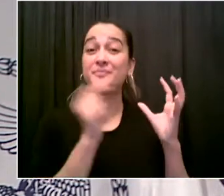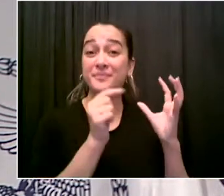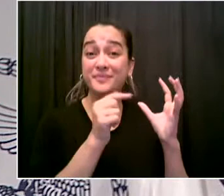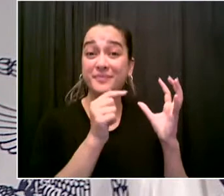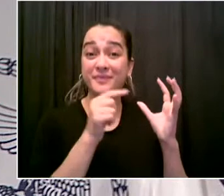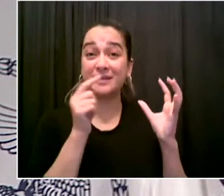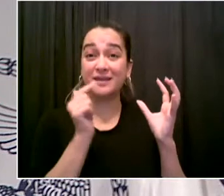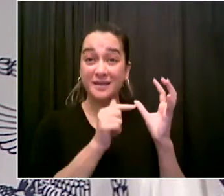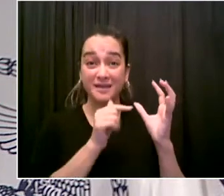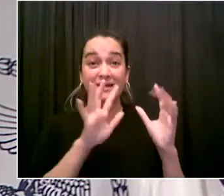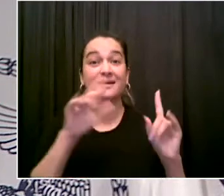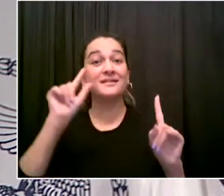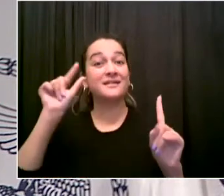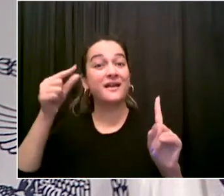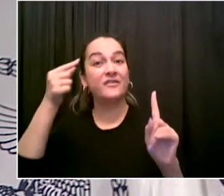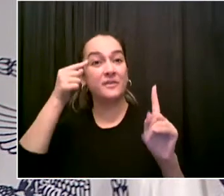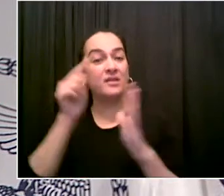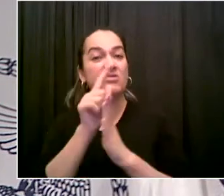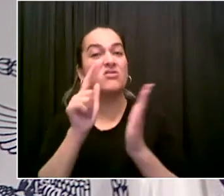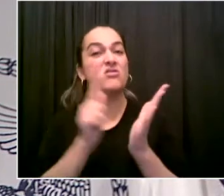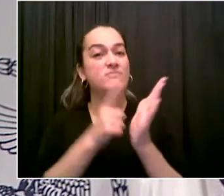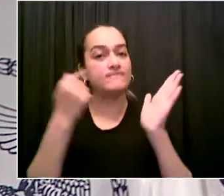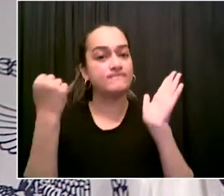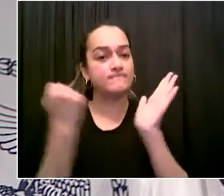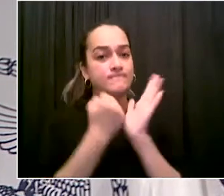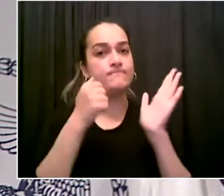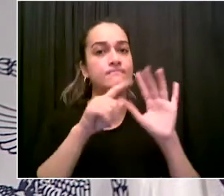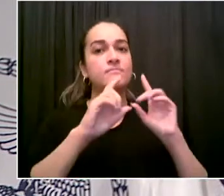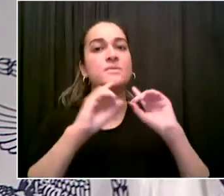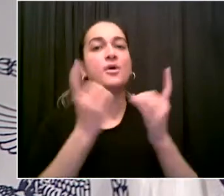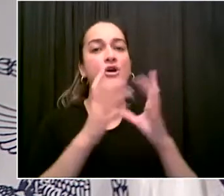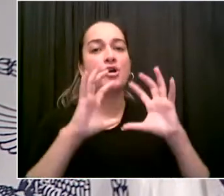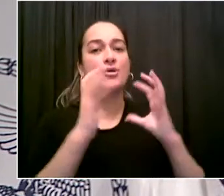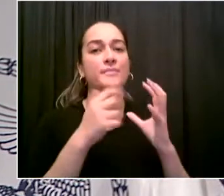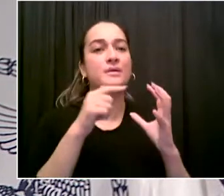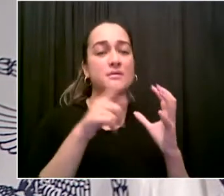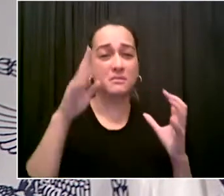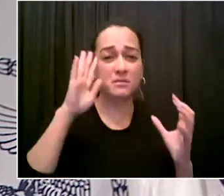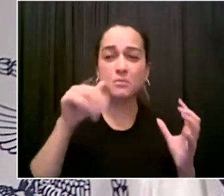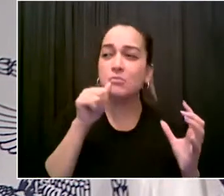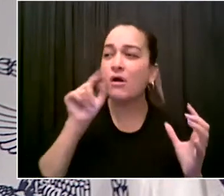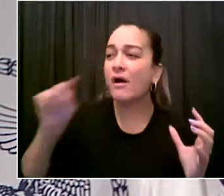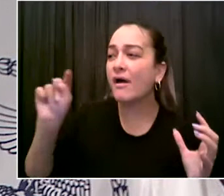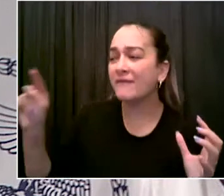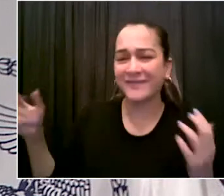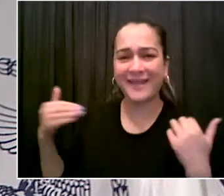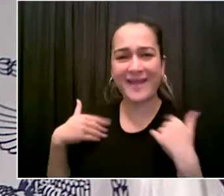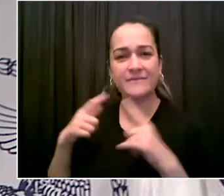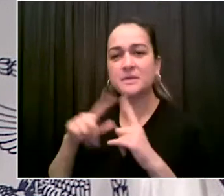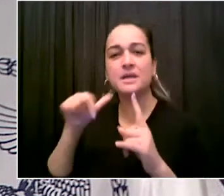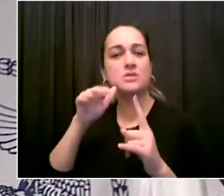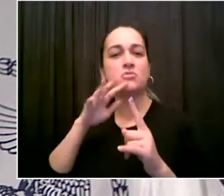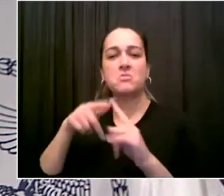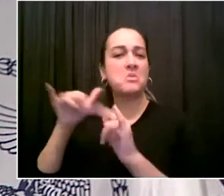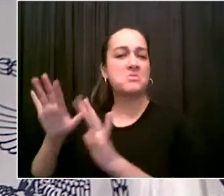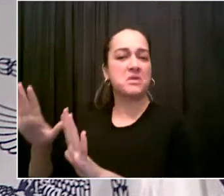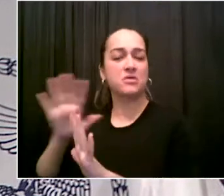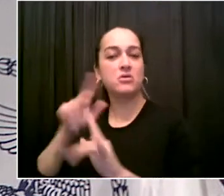HIGHEST IMPACT LAW FIRMS IN AMERICA IF IT WERE A STAND- ALONE ENTITY. IT IS AN EXTRAORDINARILY